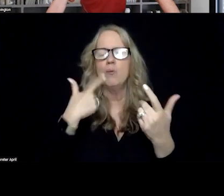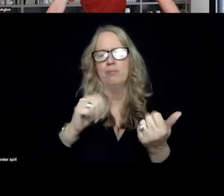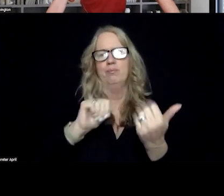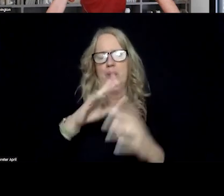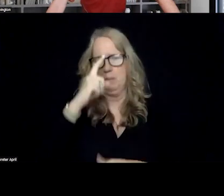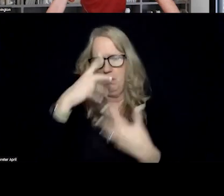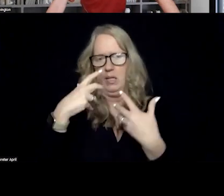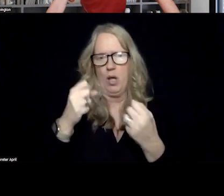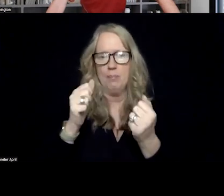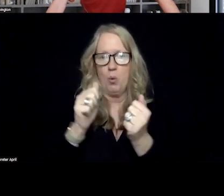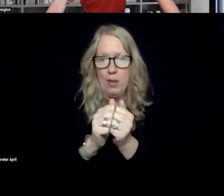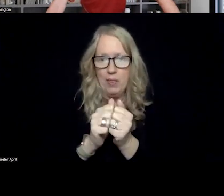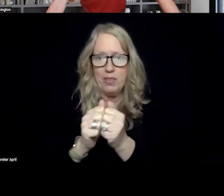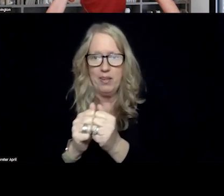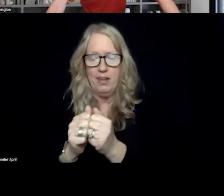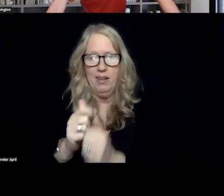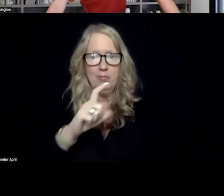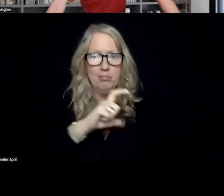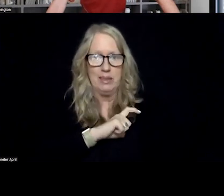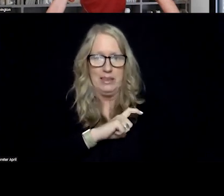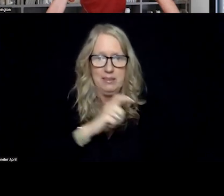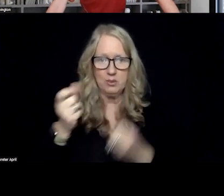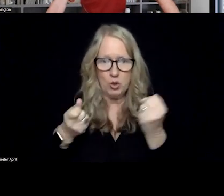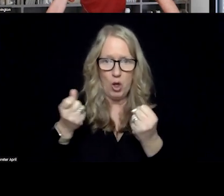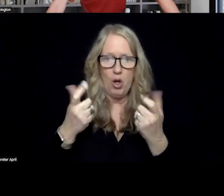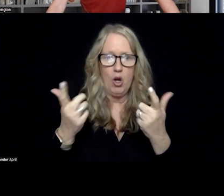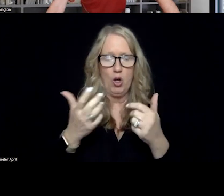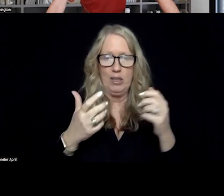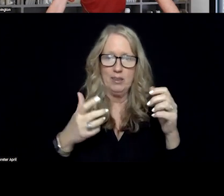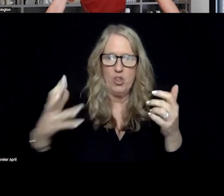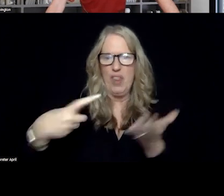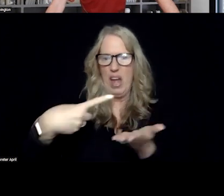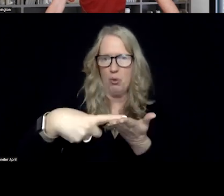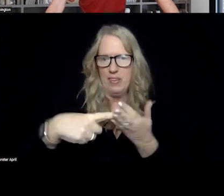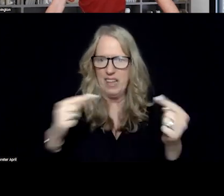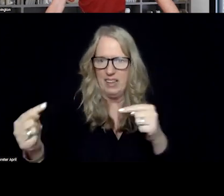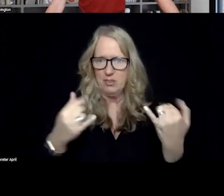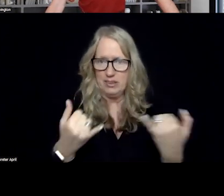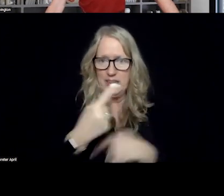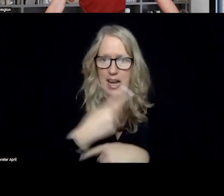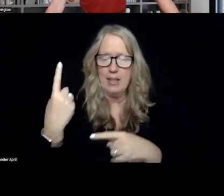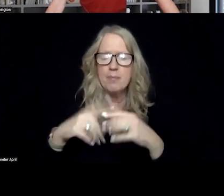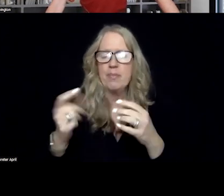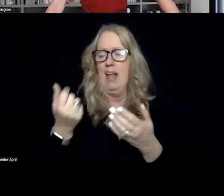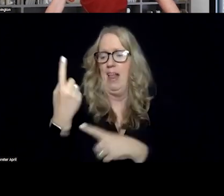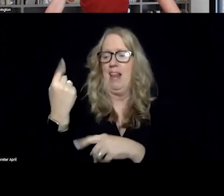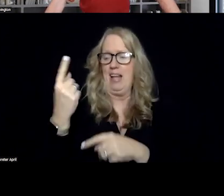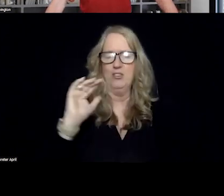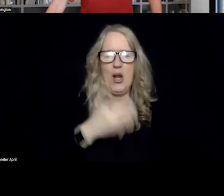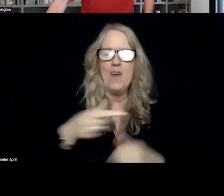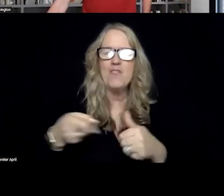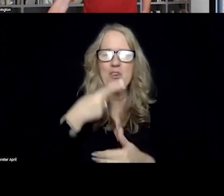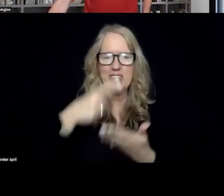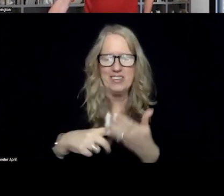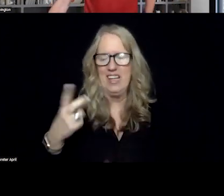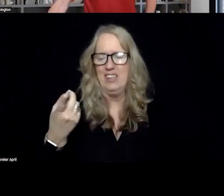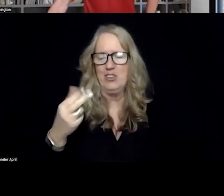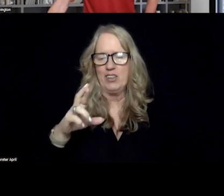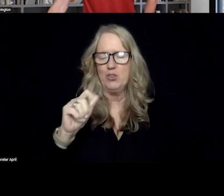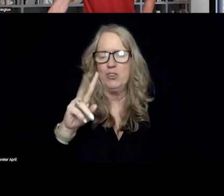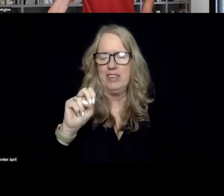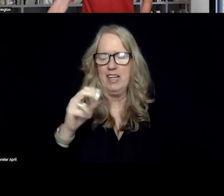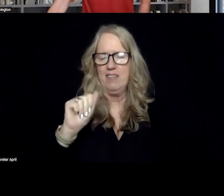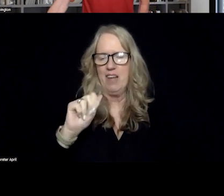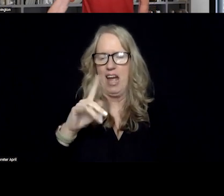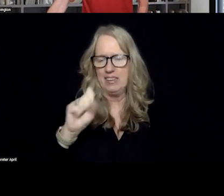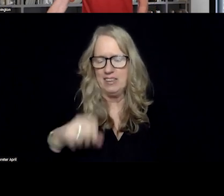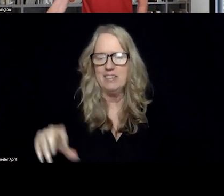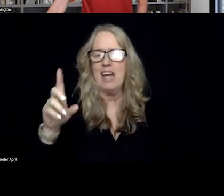IN A POLICE CAR? OUR LAST ONE WAS SHOULD AI BE THE FUTURE OF